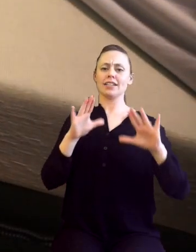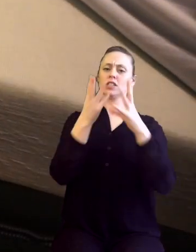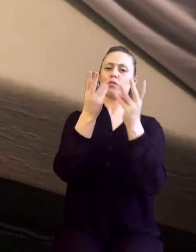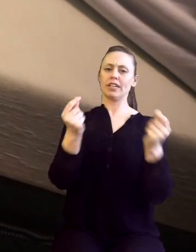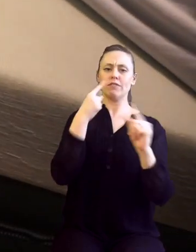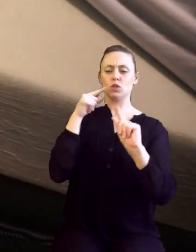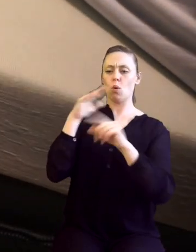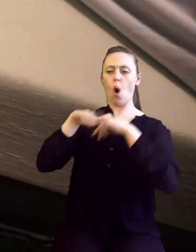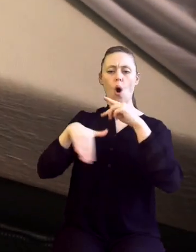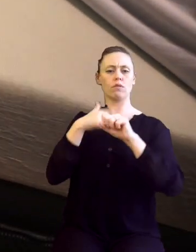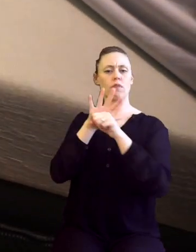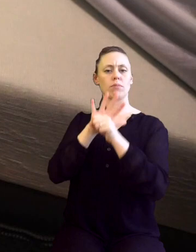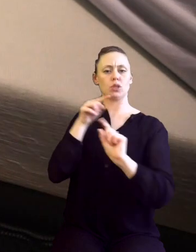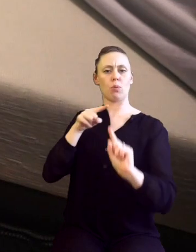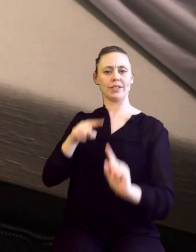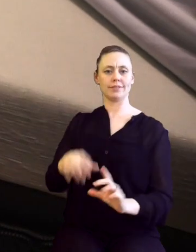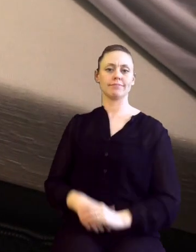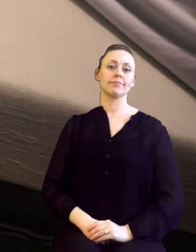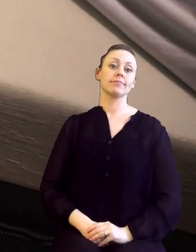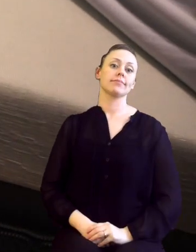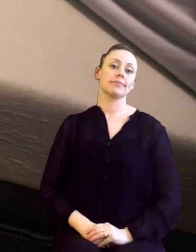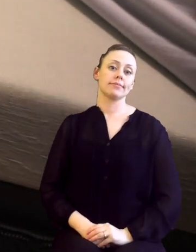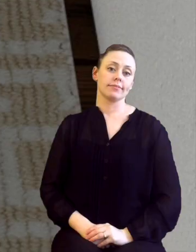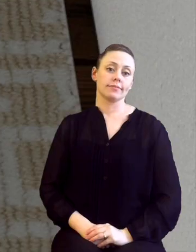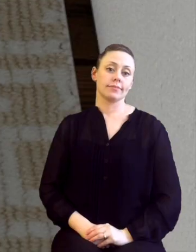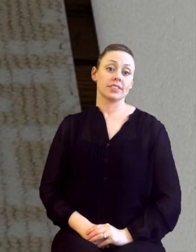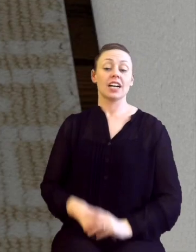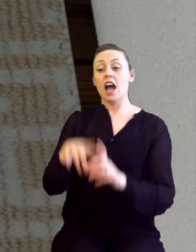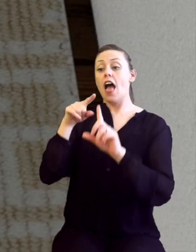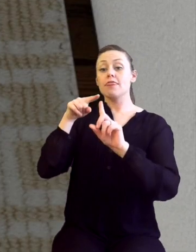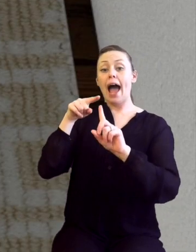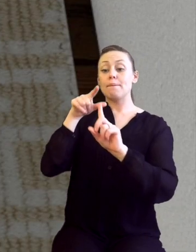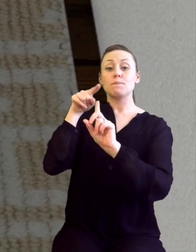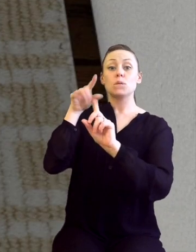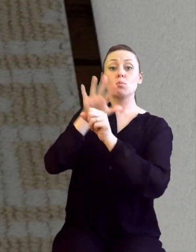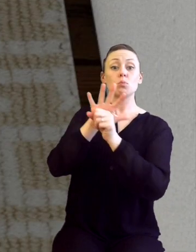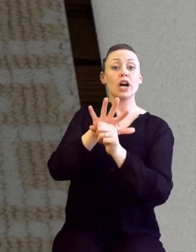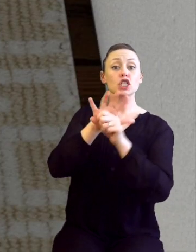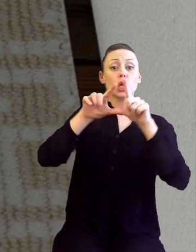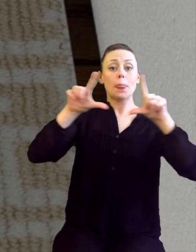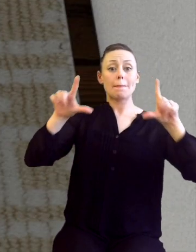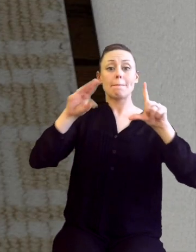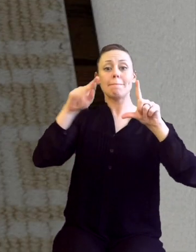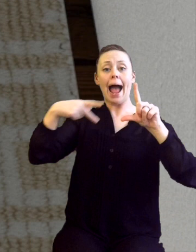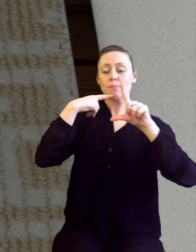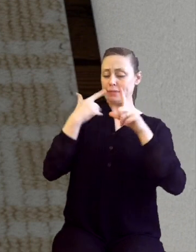points. The pressure map made it easy to adjust these air chambers according to